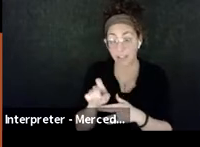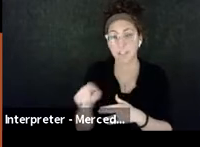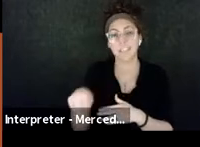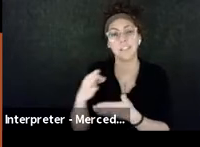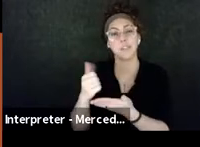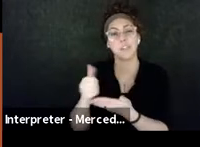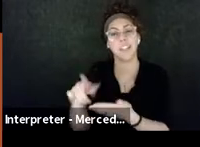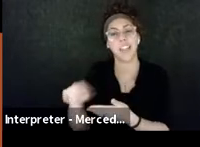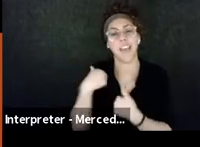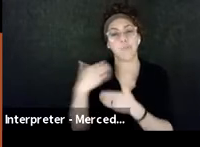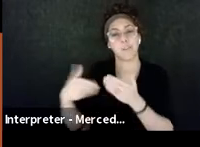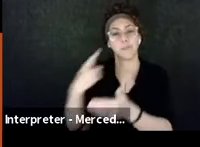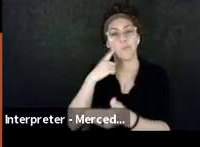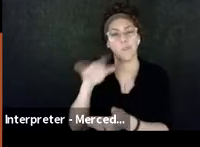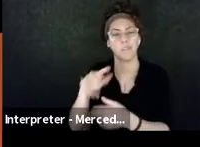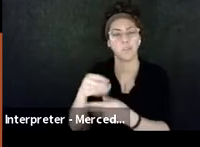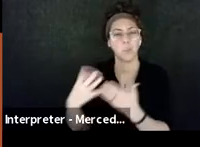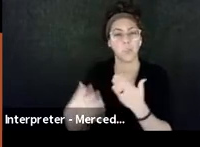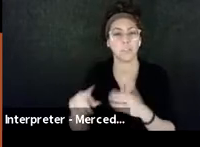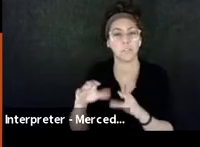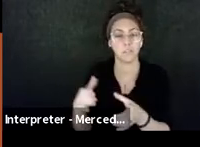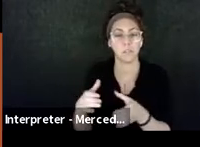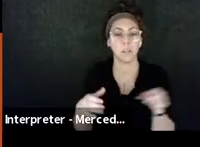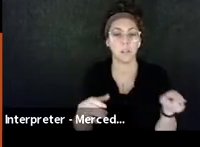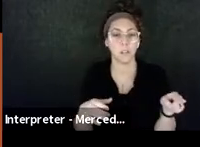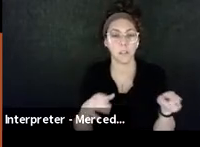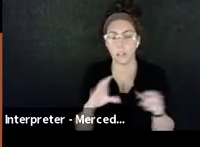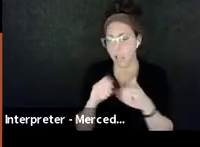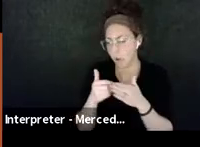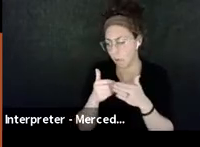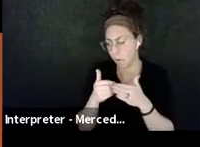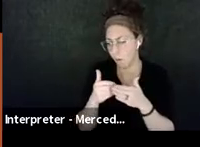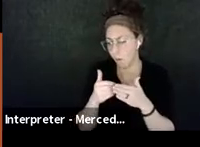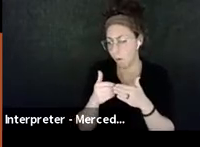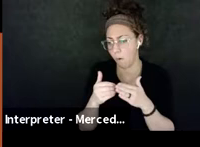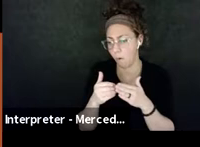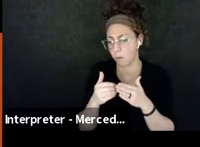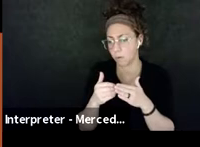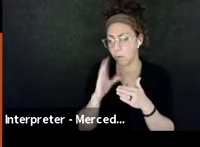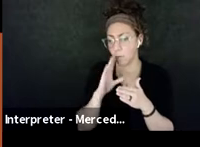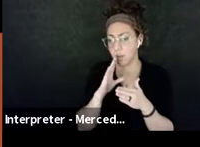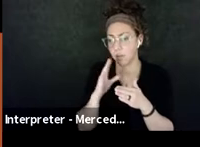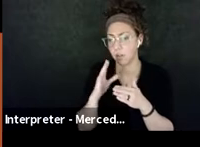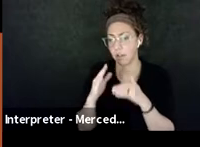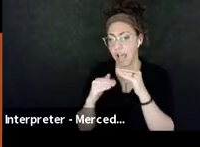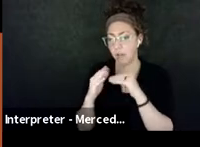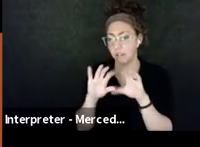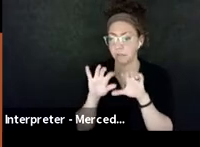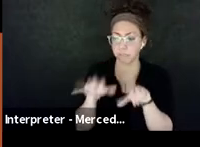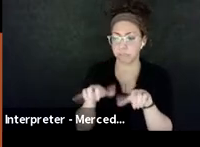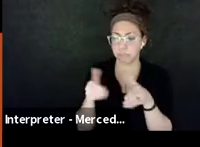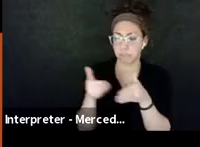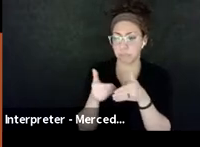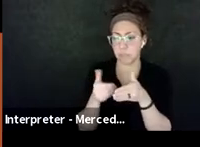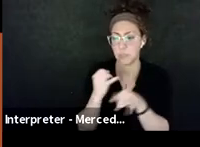Natalie Chavez: And I see how close. Could this new affordable housing for FCC students be to campus. Could we almost make those dorms. Okay. So there's been most so